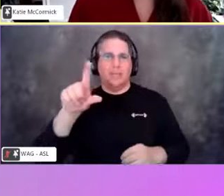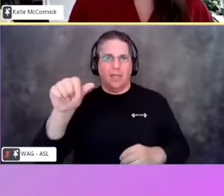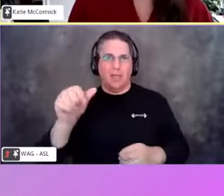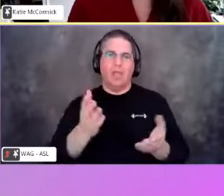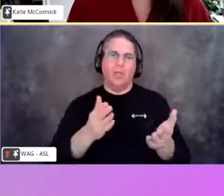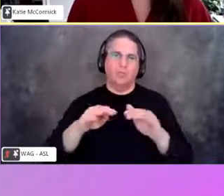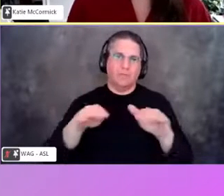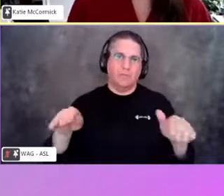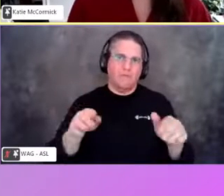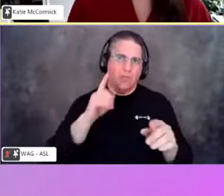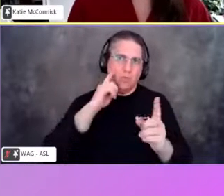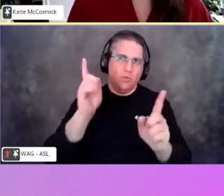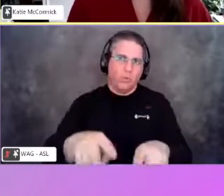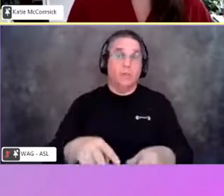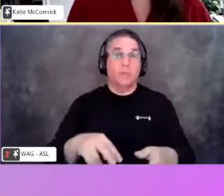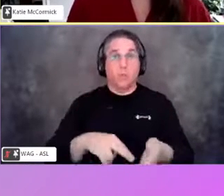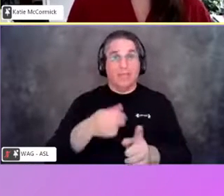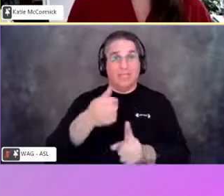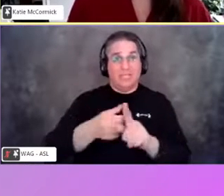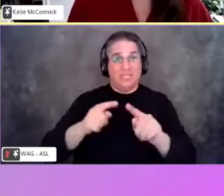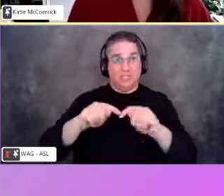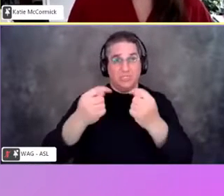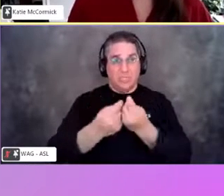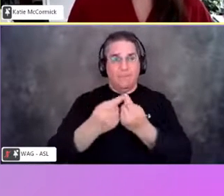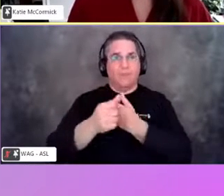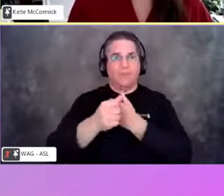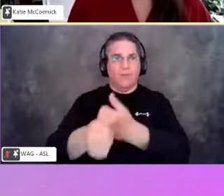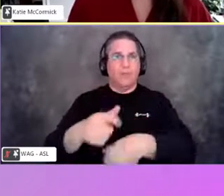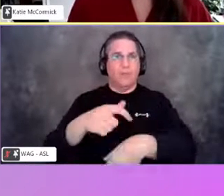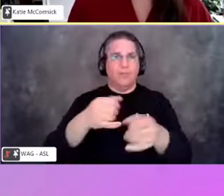audit must be requested according to A teams